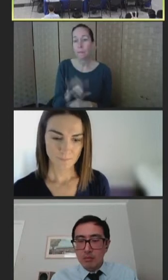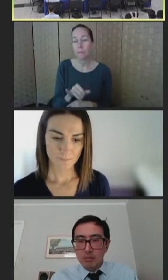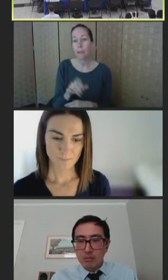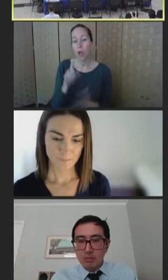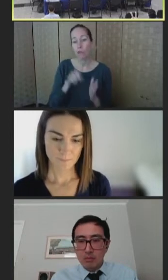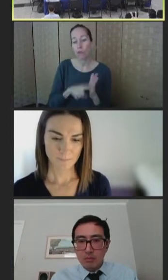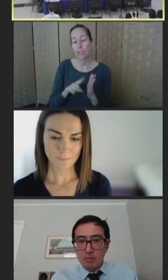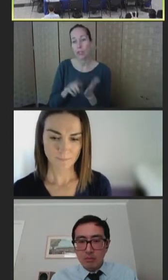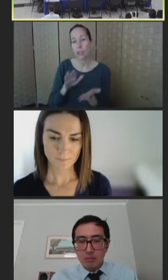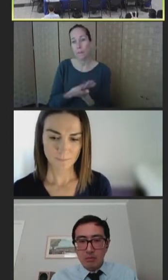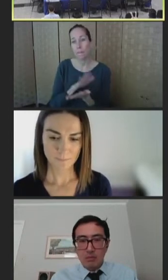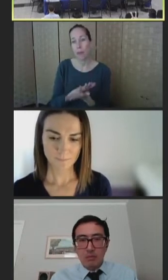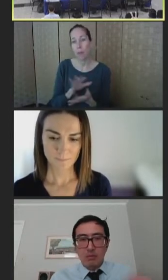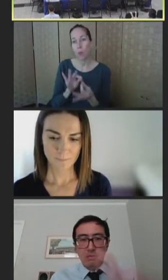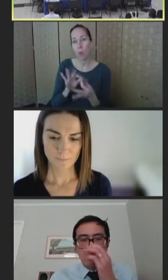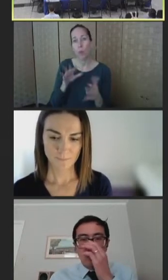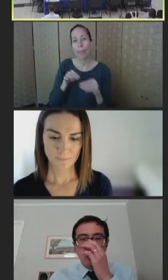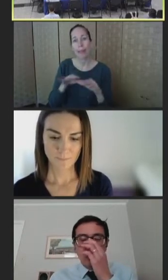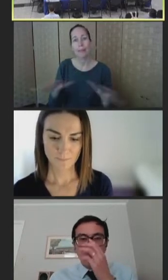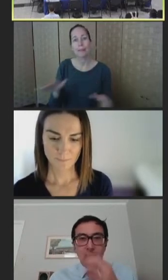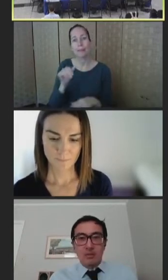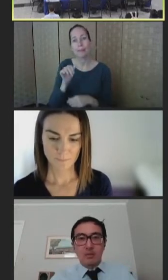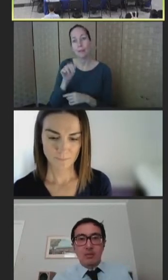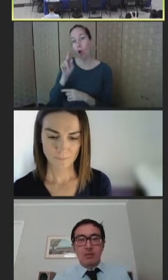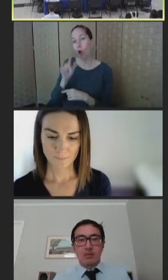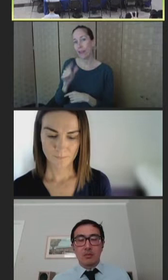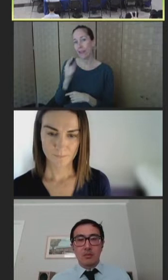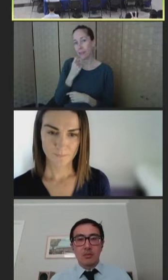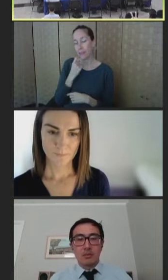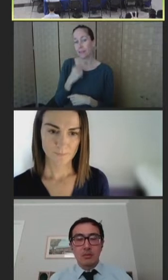Yes. The paper that I alluded to that was released in August, I do believe it has a little bit more